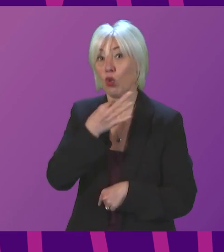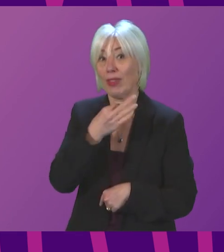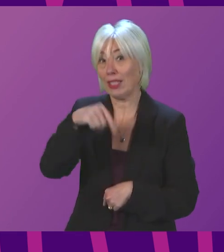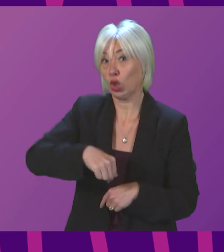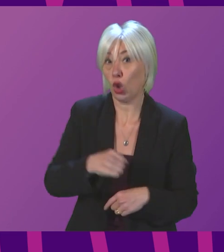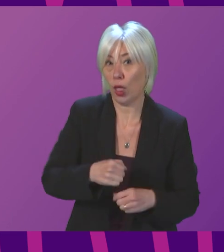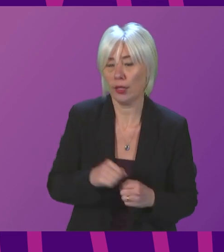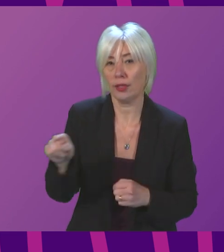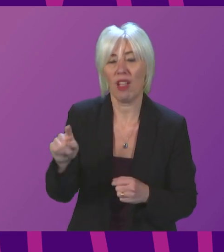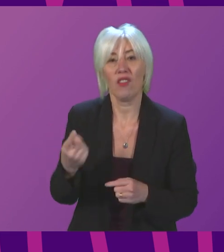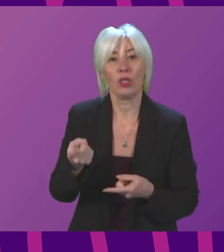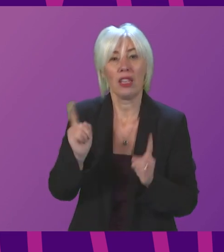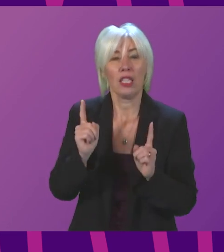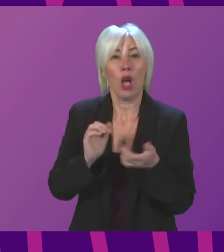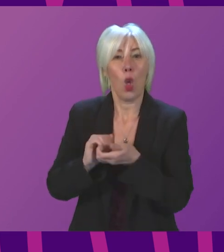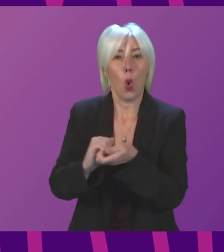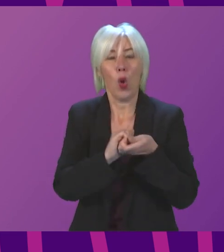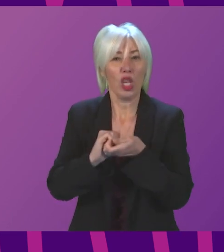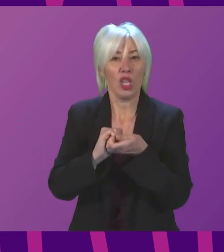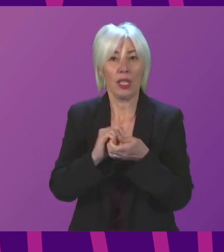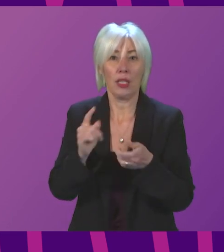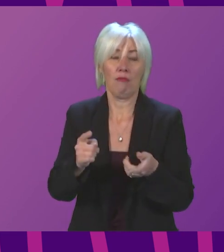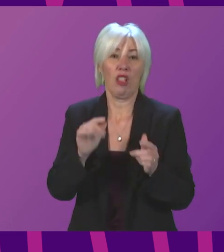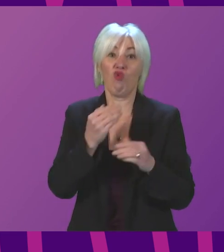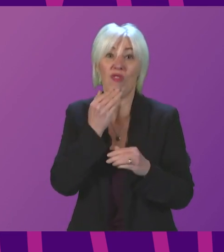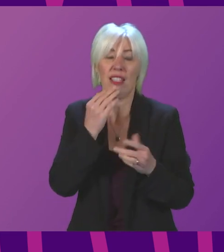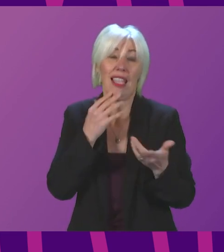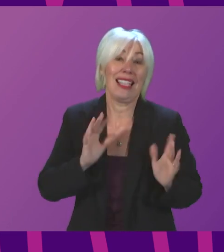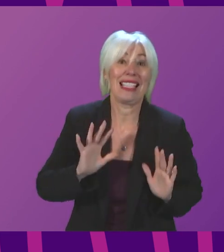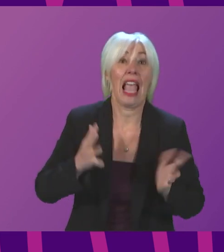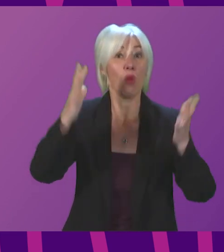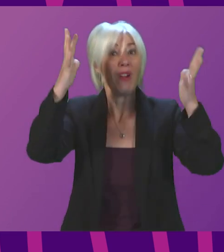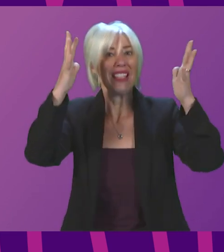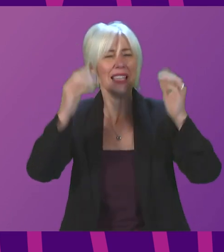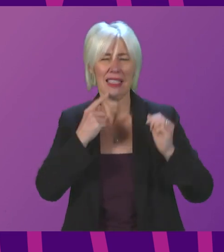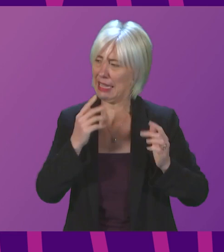Minister’s coalition partners celebrated. I repeat: they celebrated. Patrick Harvie—one